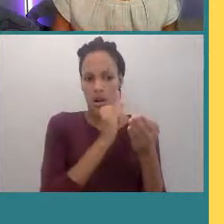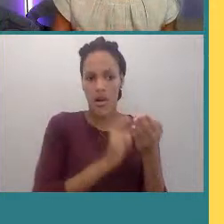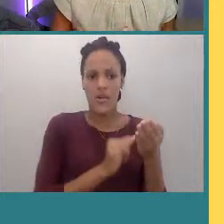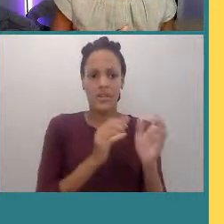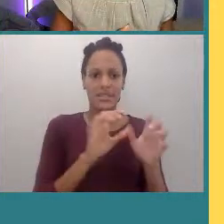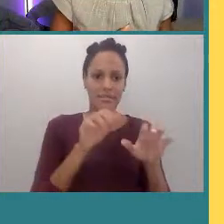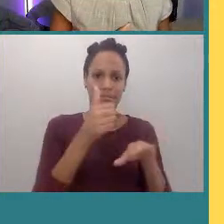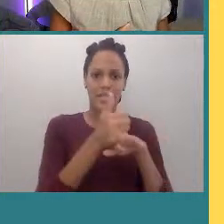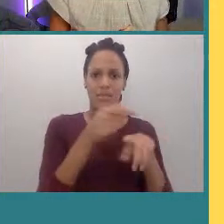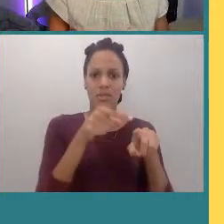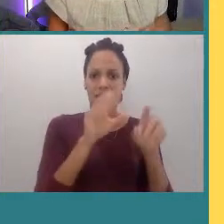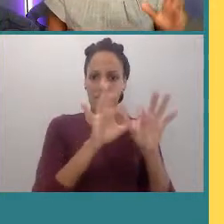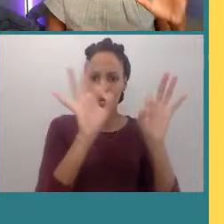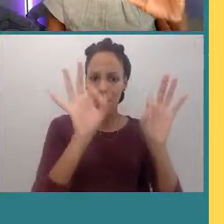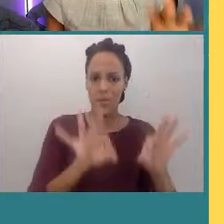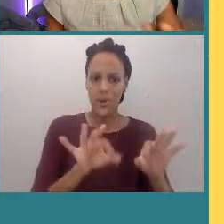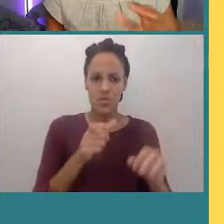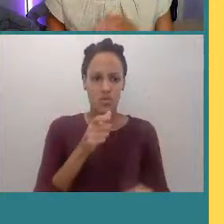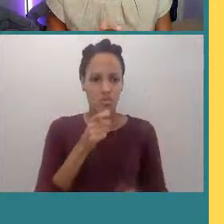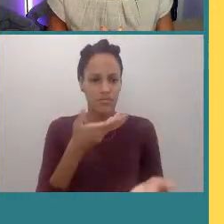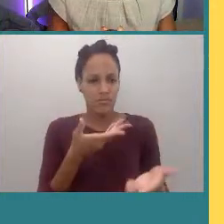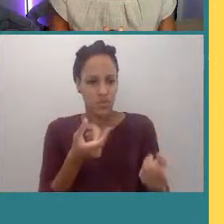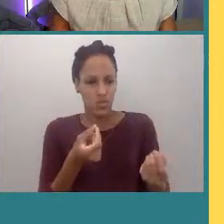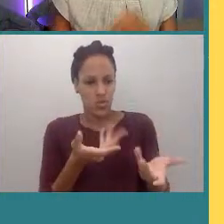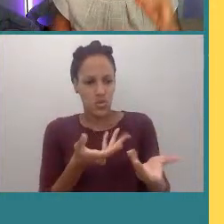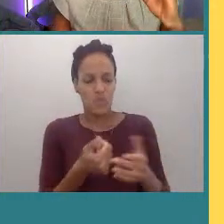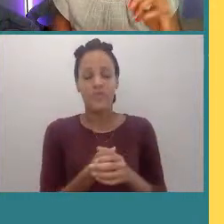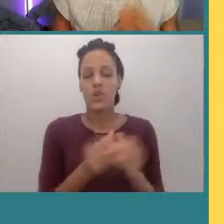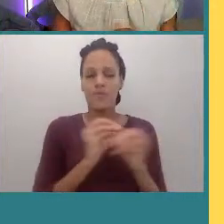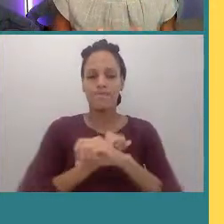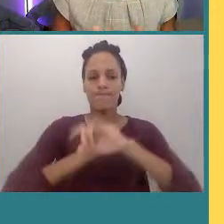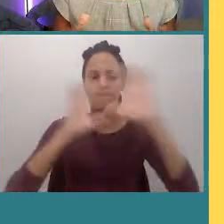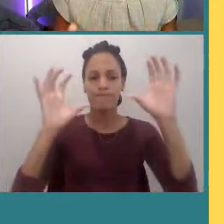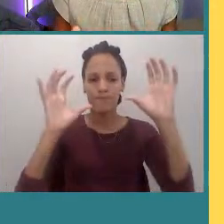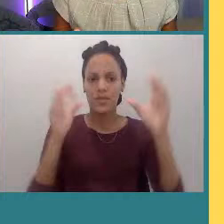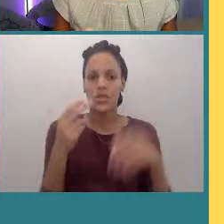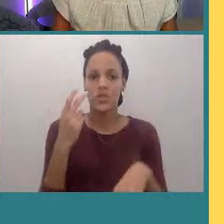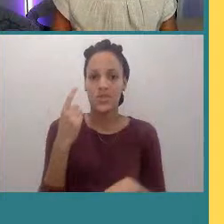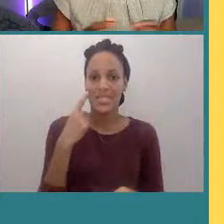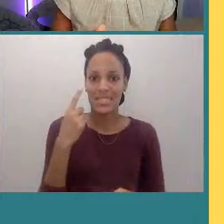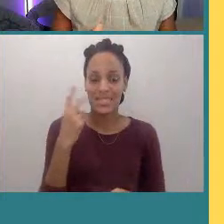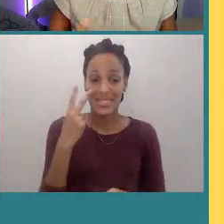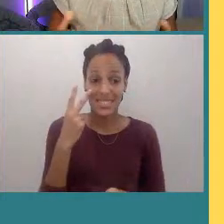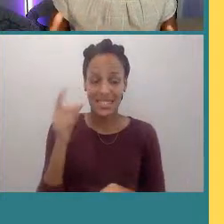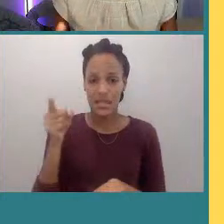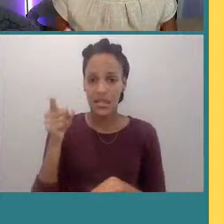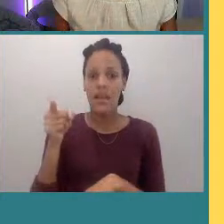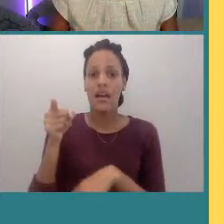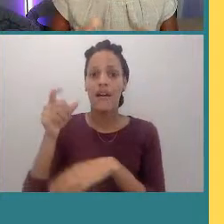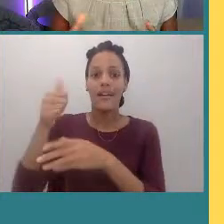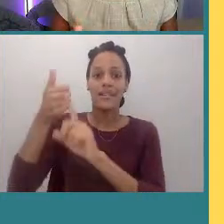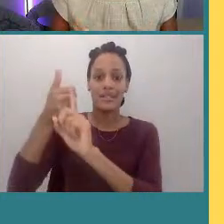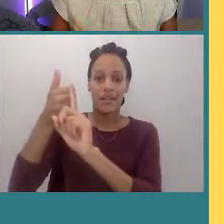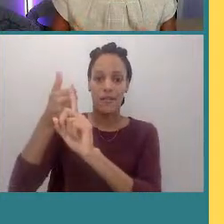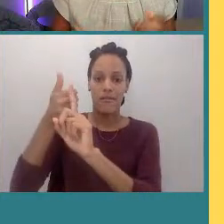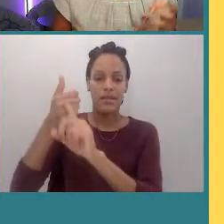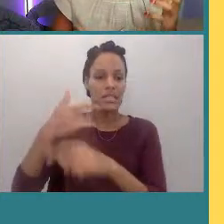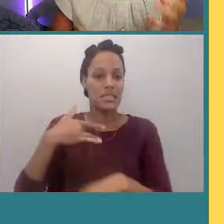that I am talking about today? You can think about this like this. The first box is self. Generally when we are young and